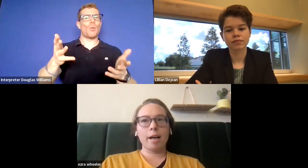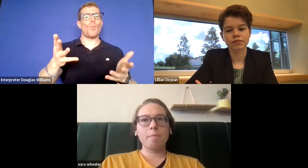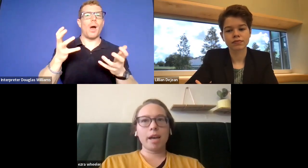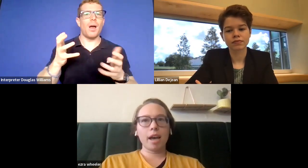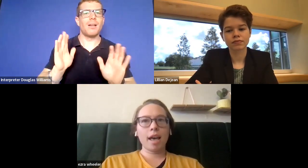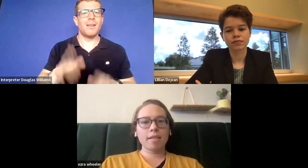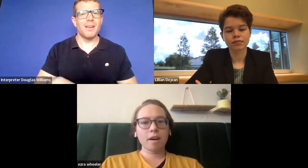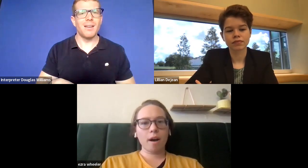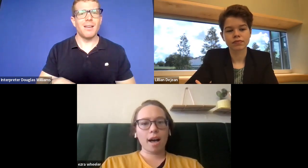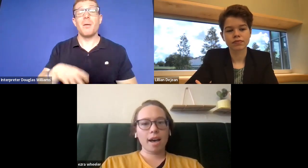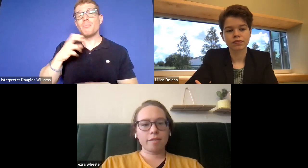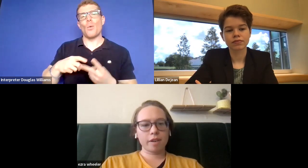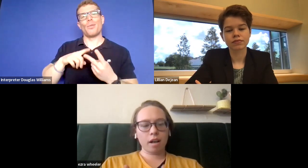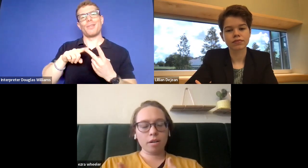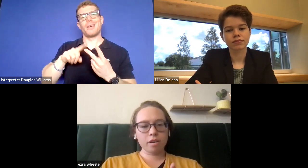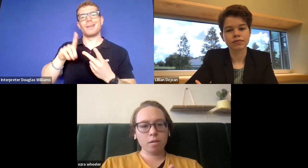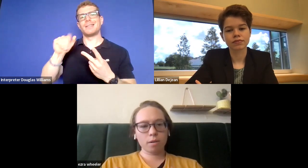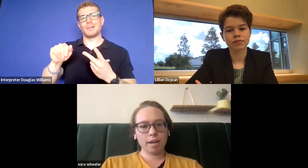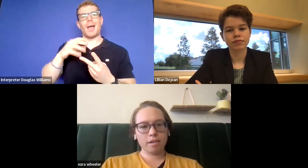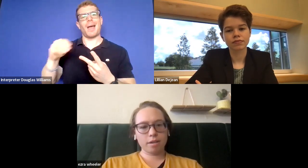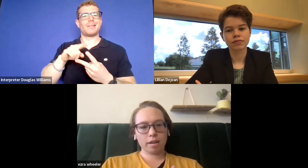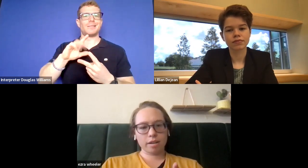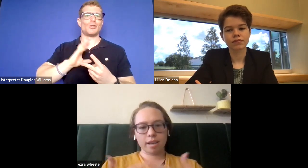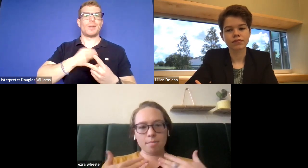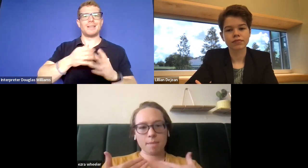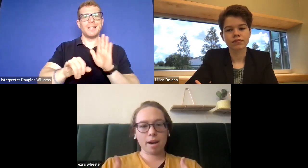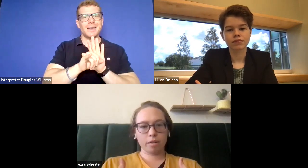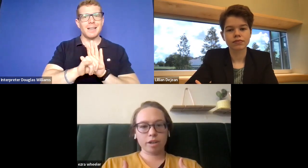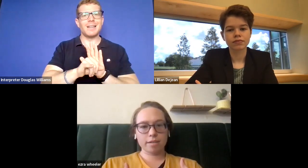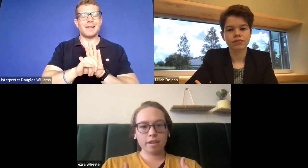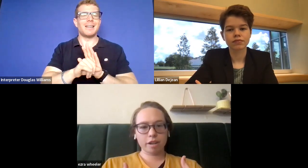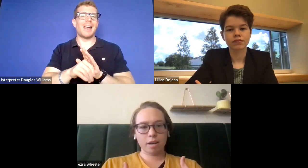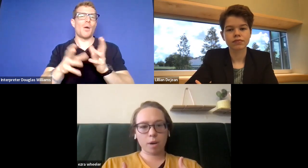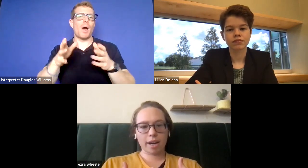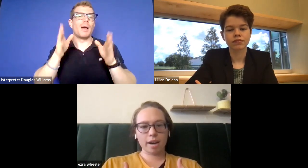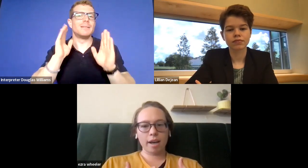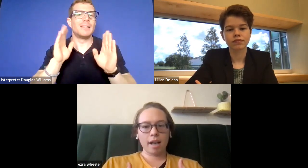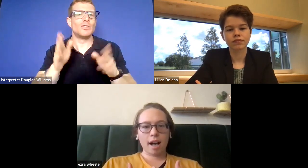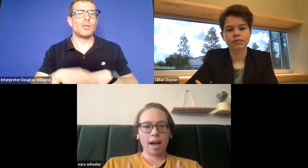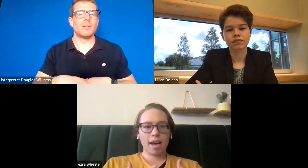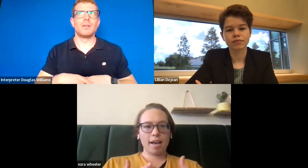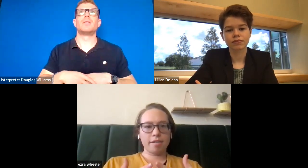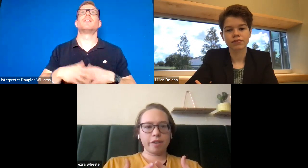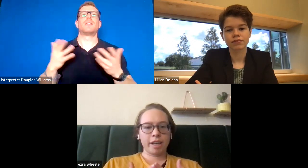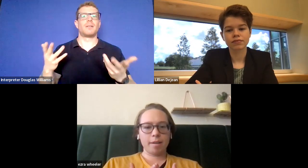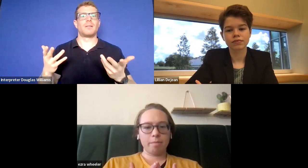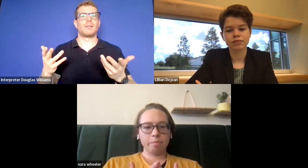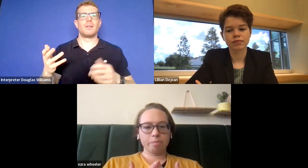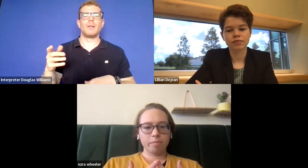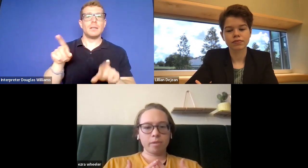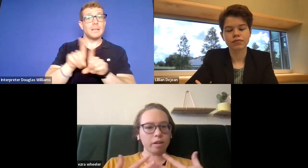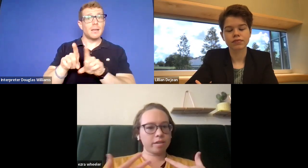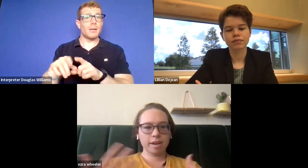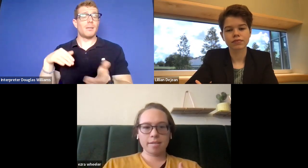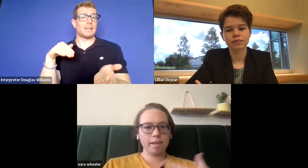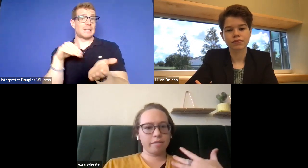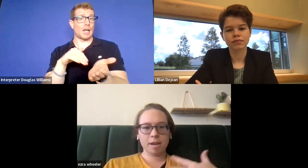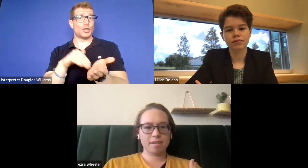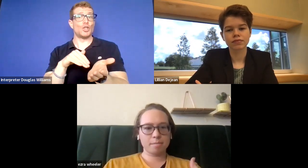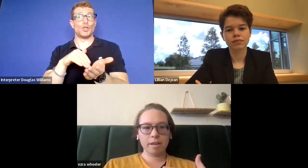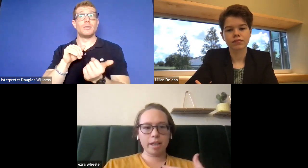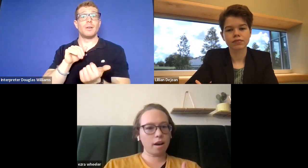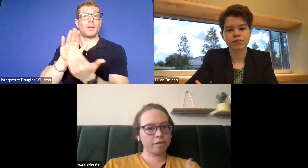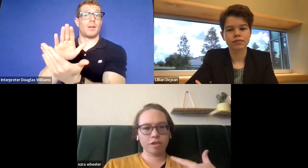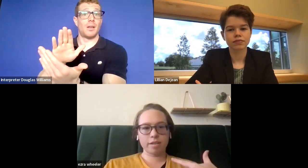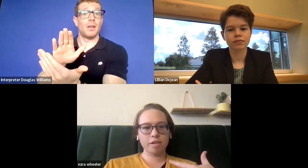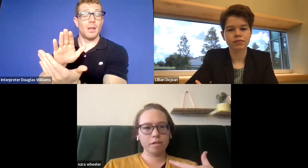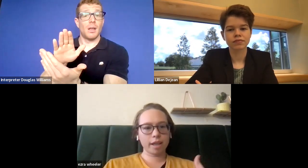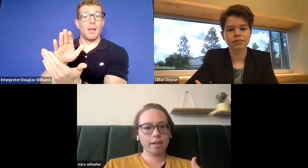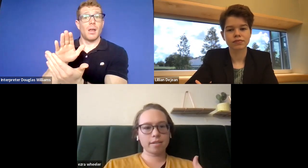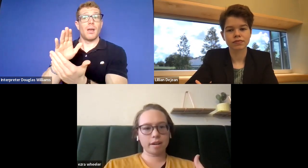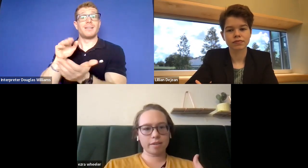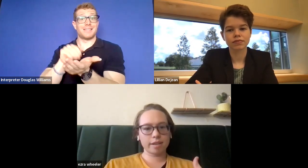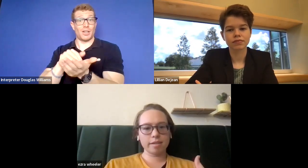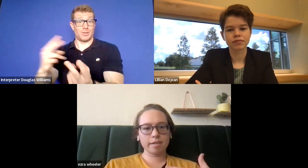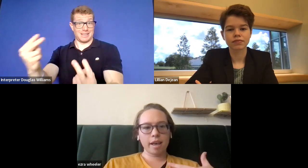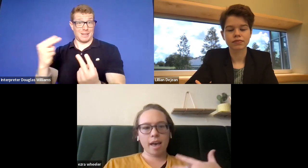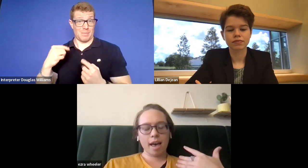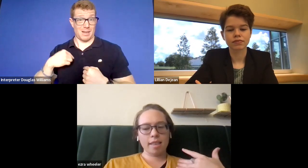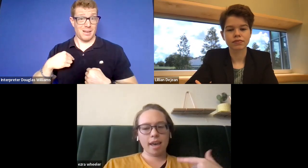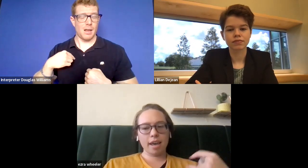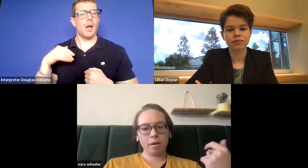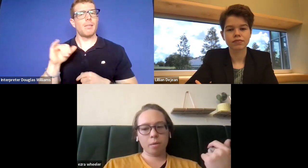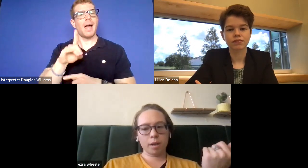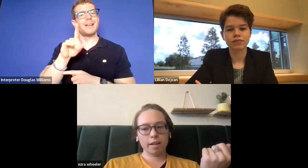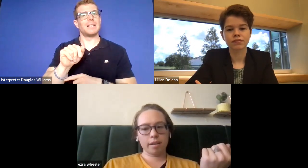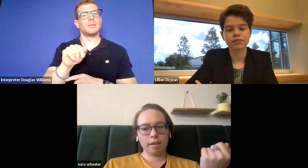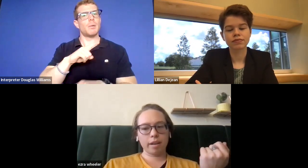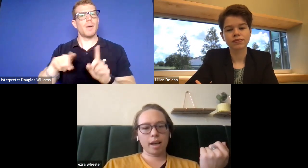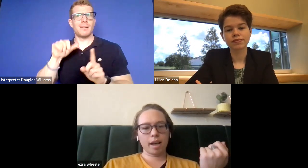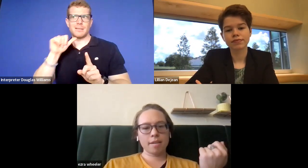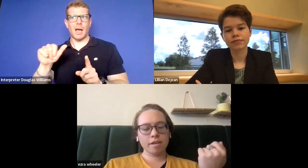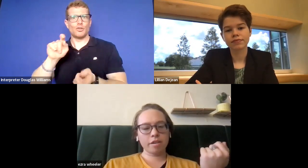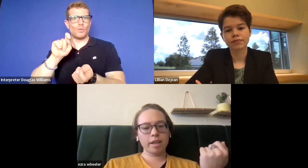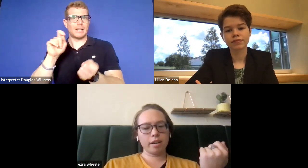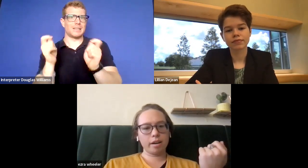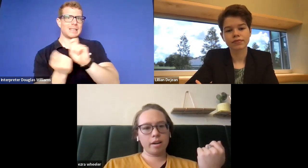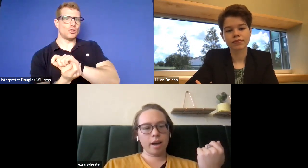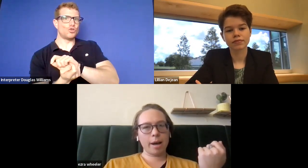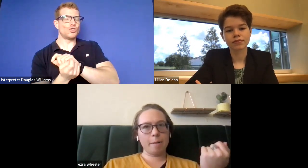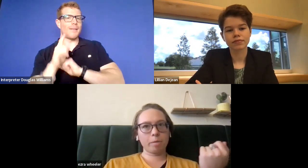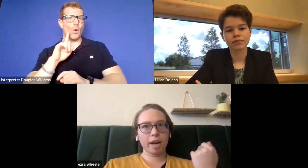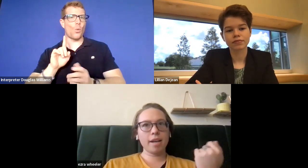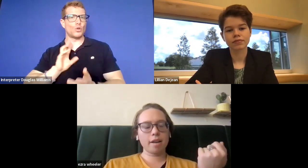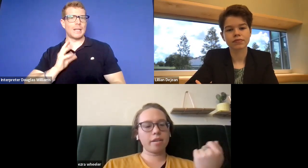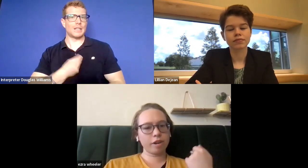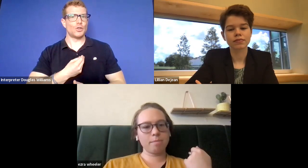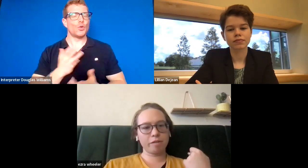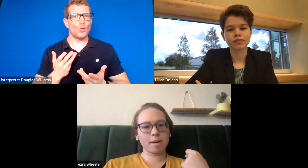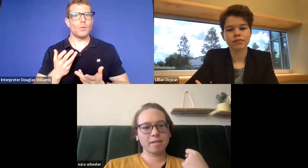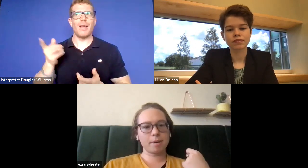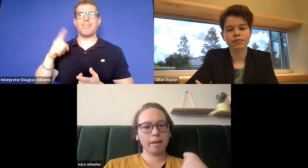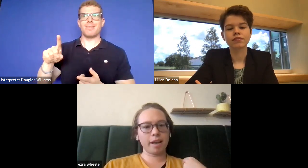And so I have also run into doctors in my medical transition, where I have doctors that I see for my disability, not for transition related services, and they will essentially threatened not to treat me for my disability, if I